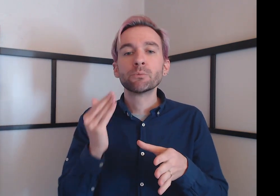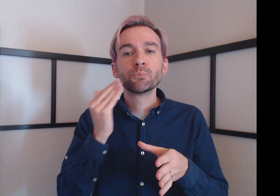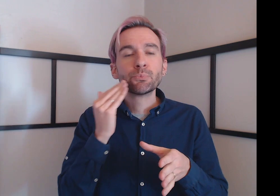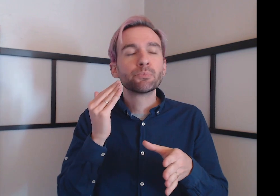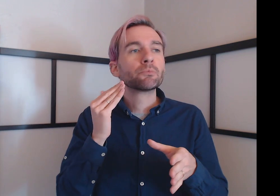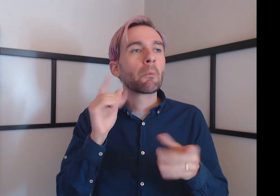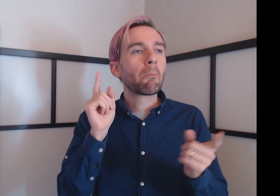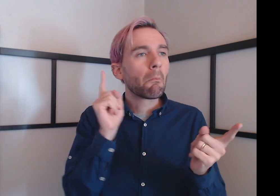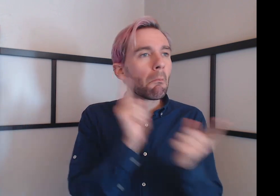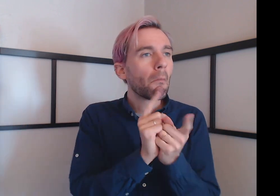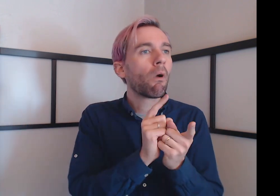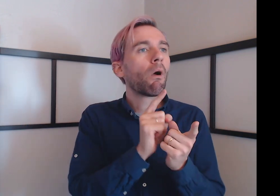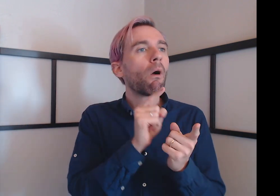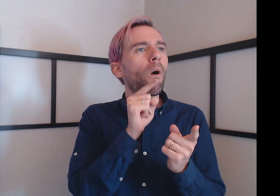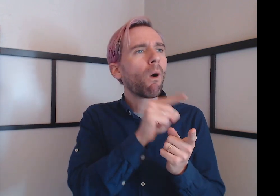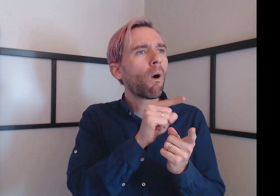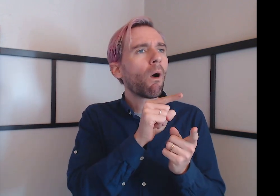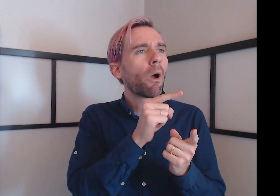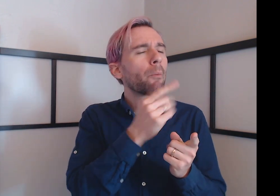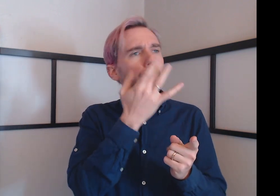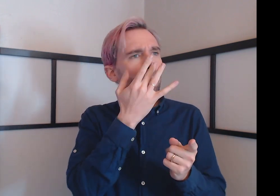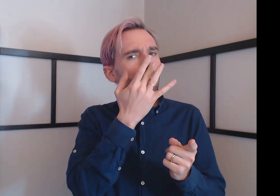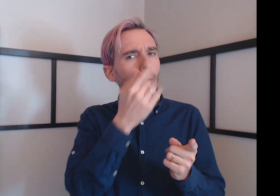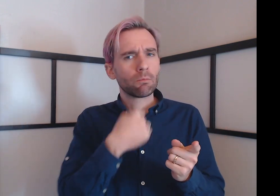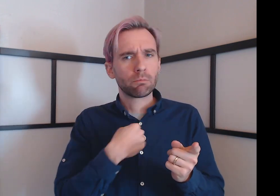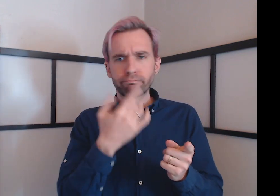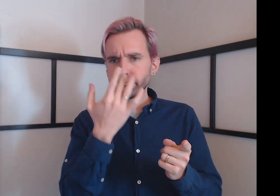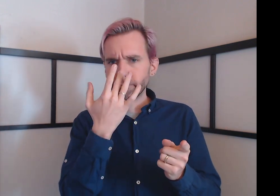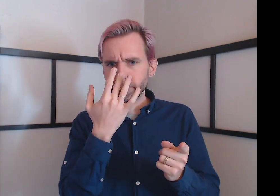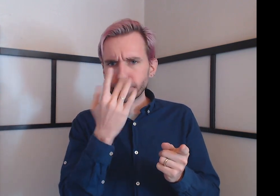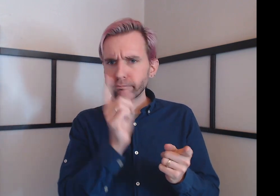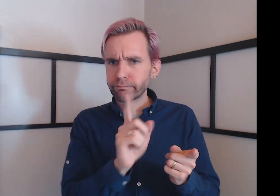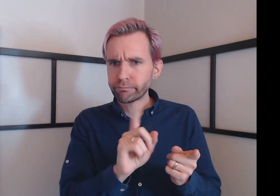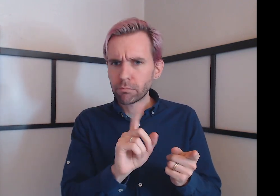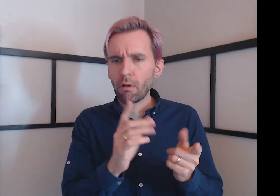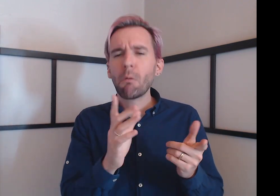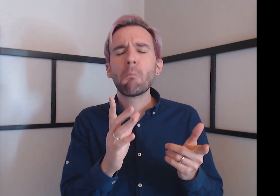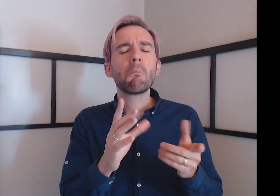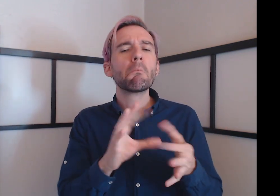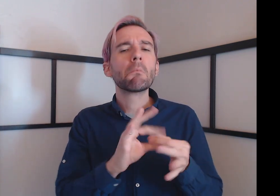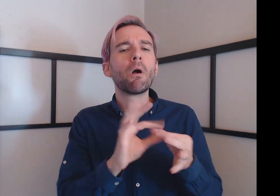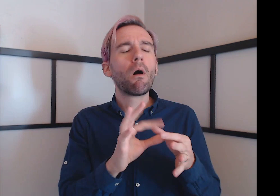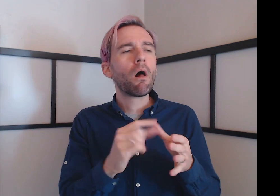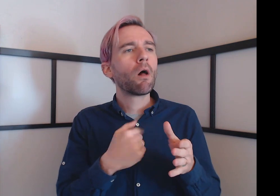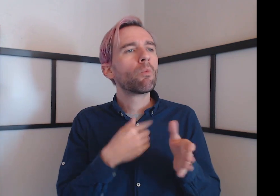And it's okay if you meet someone who signs differently from you.